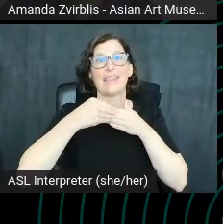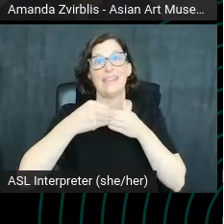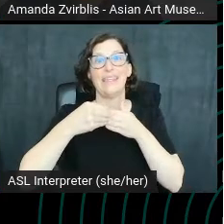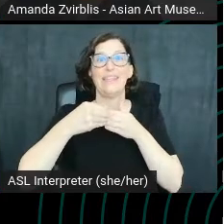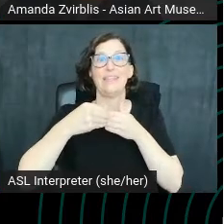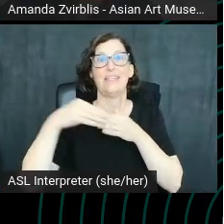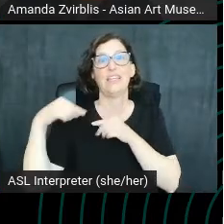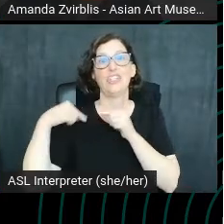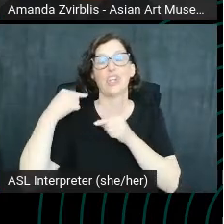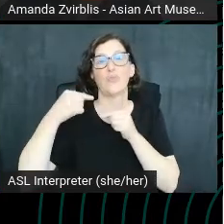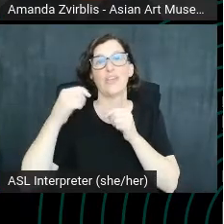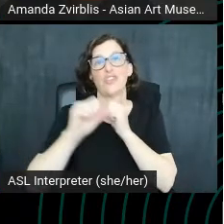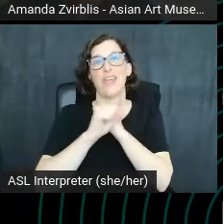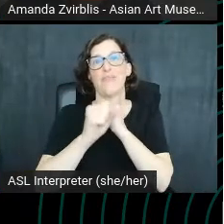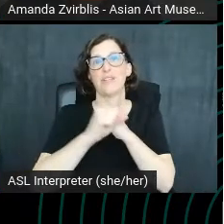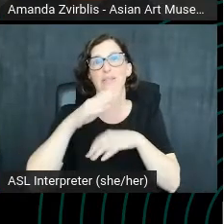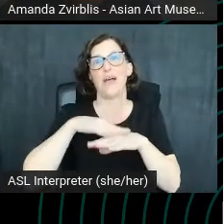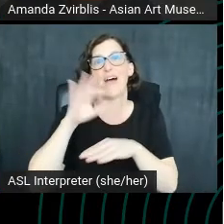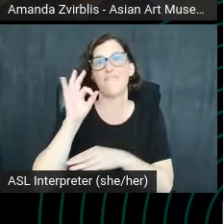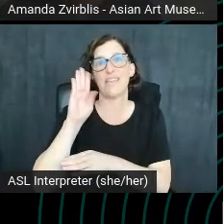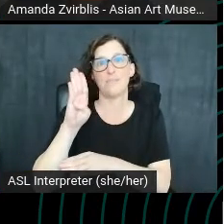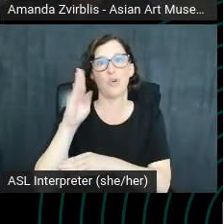with the goal of getting new email subscribers.